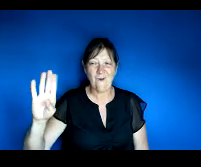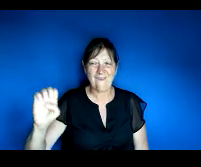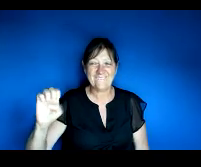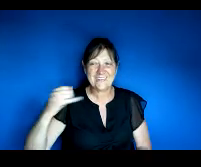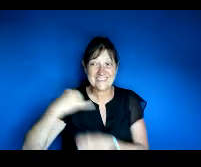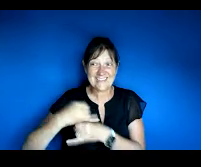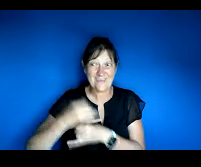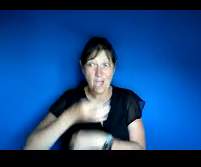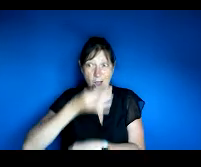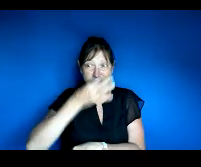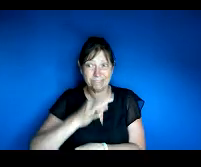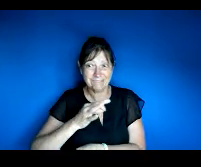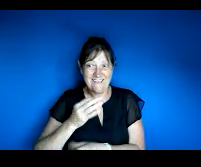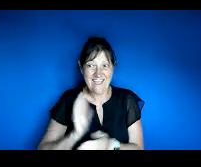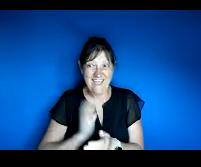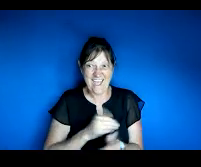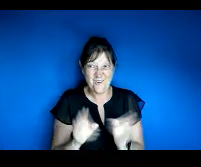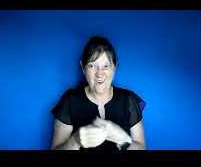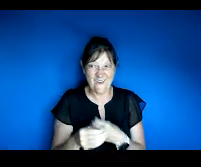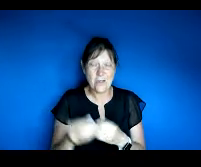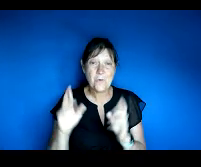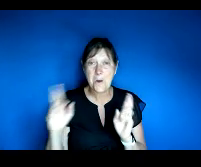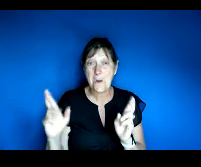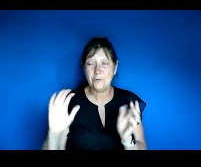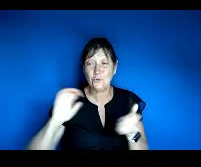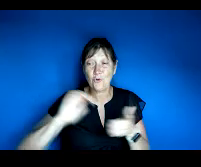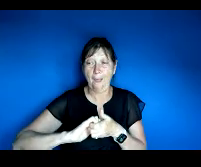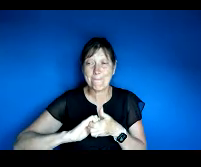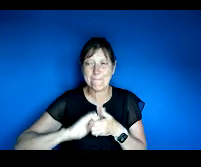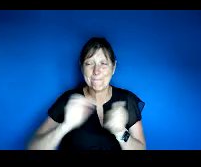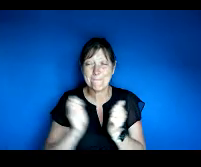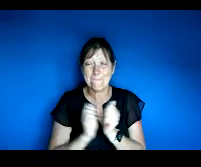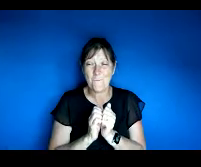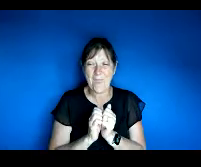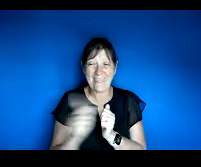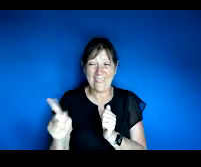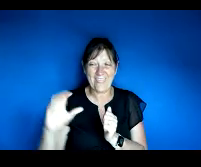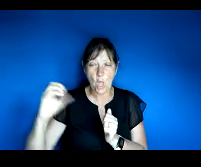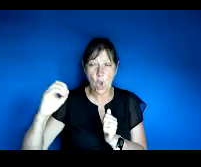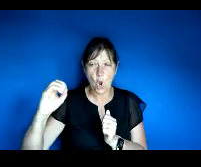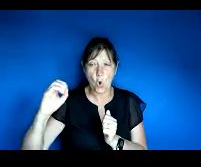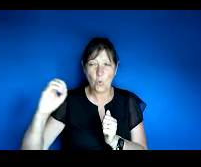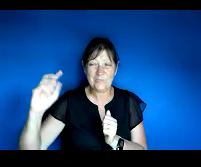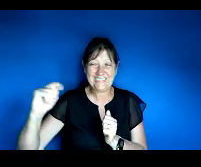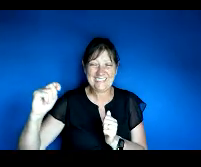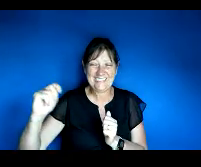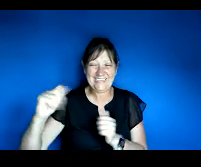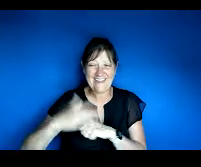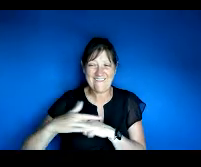and we're hoping to begin to engage more with them in terms of that resource being available to students.